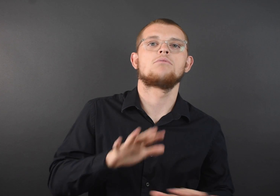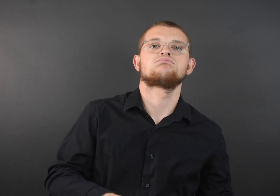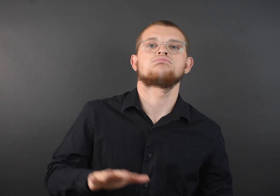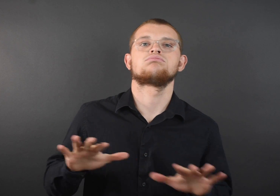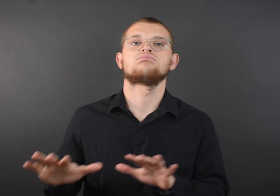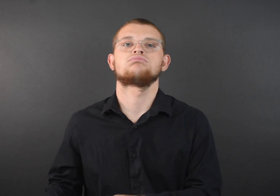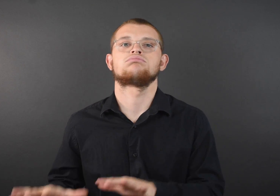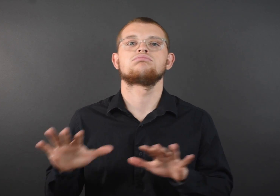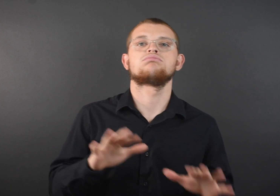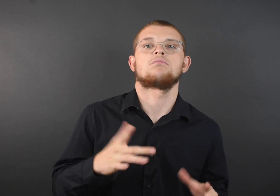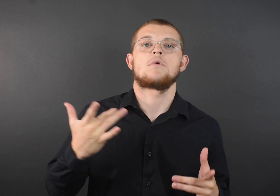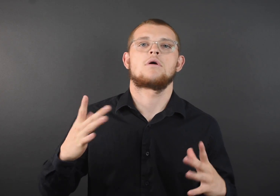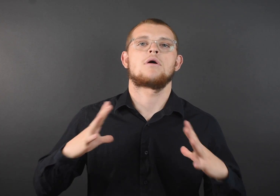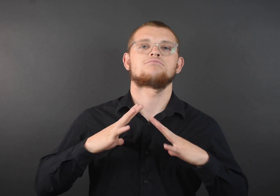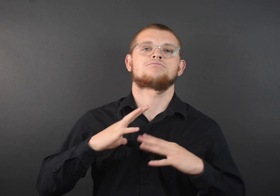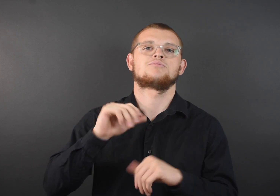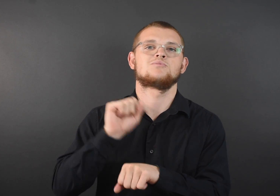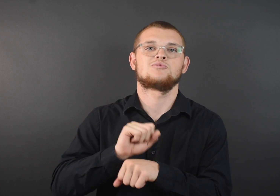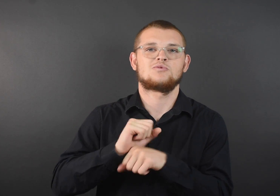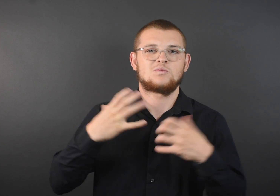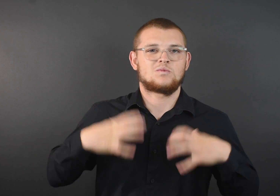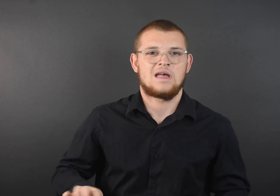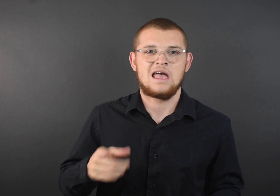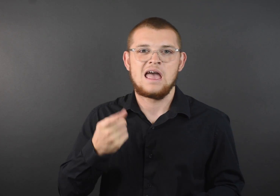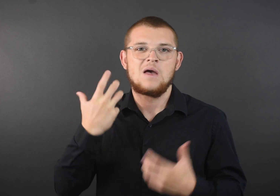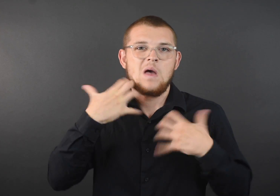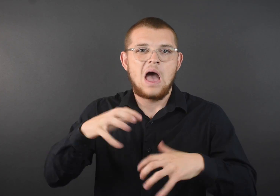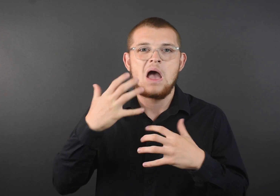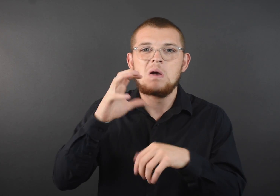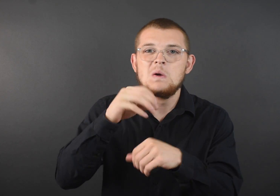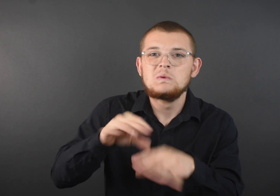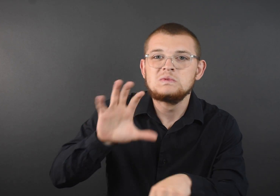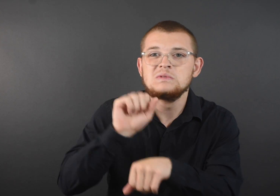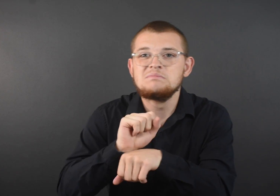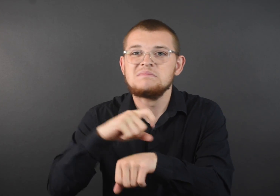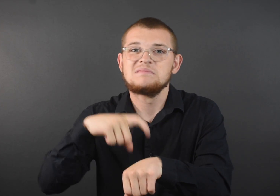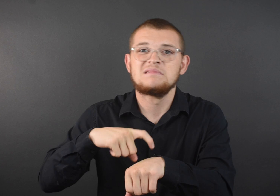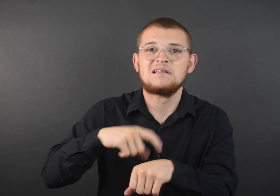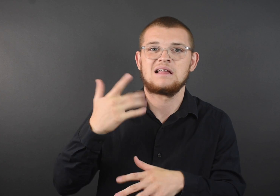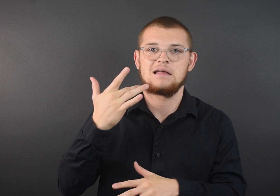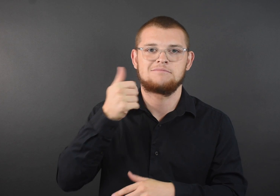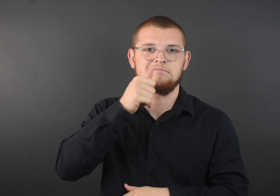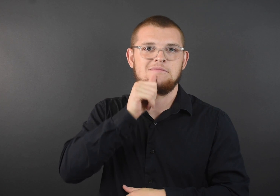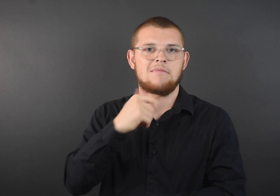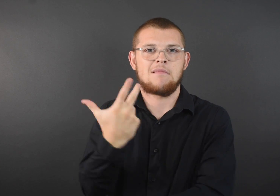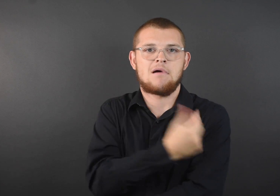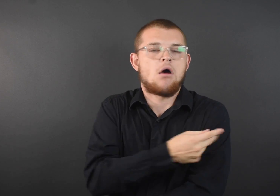off work to get it or lose work time if he suffered a reaction that left him ill. He